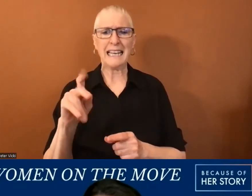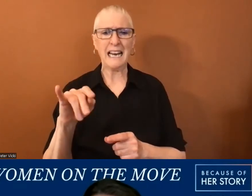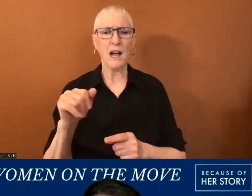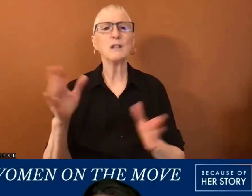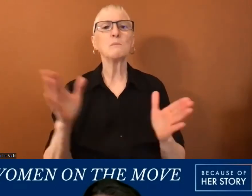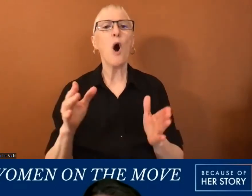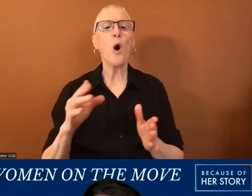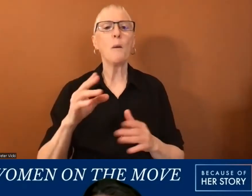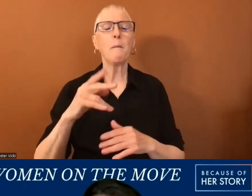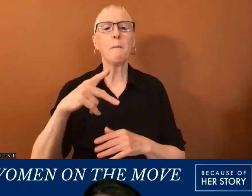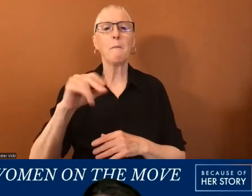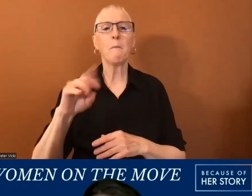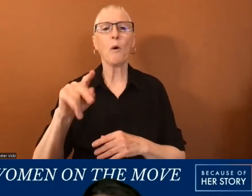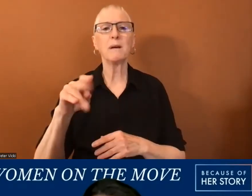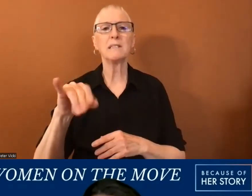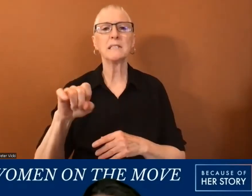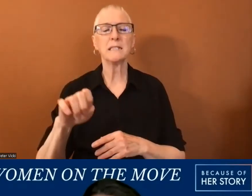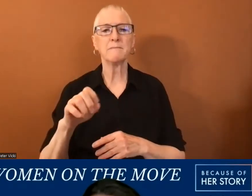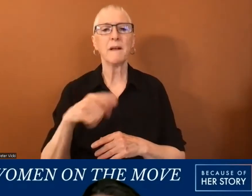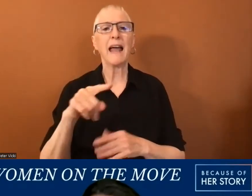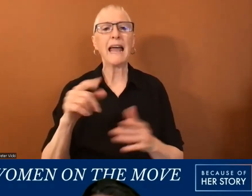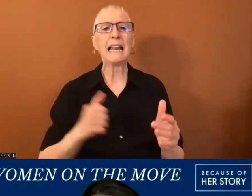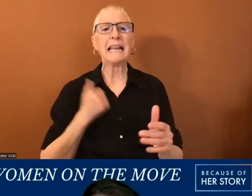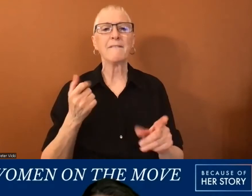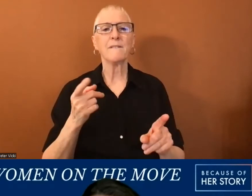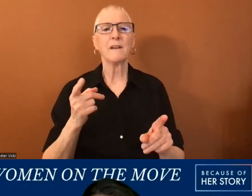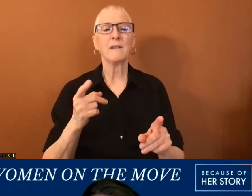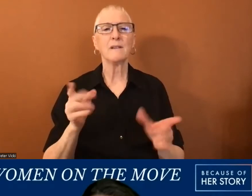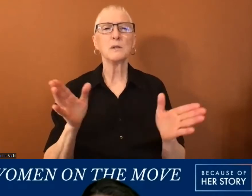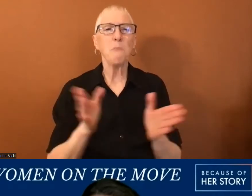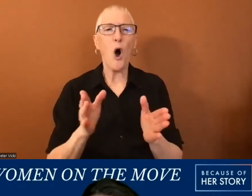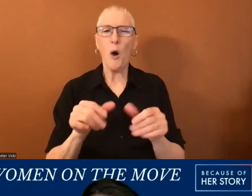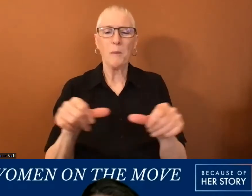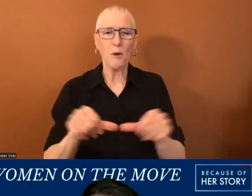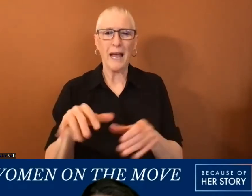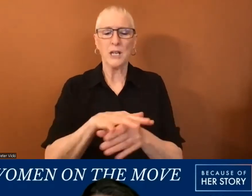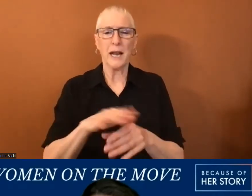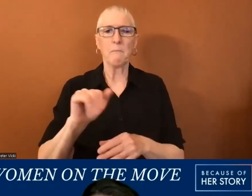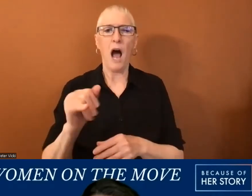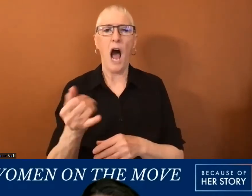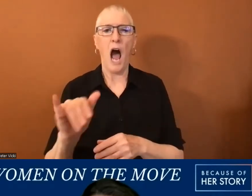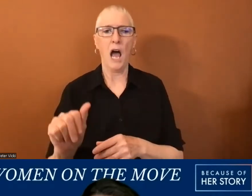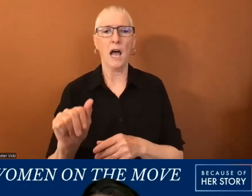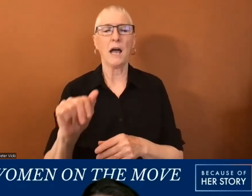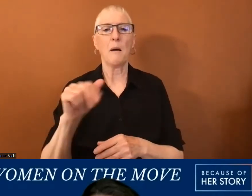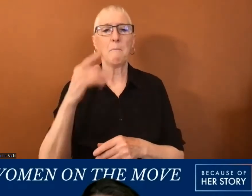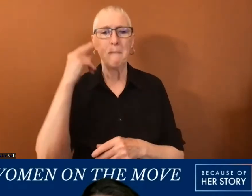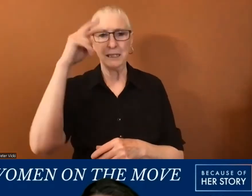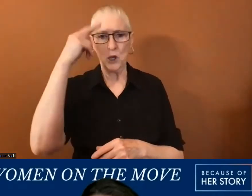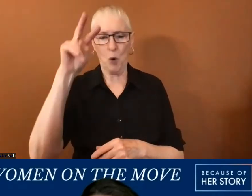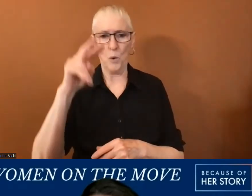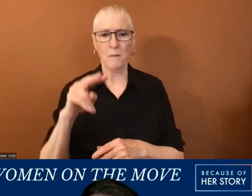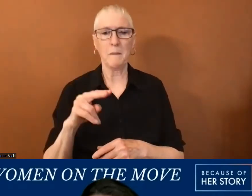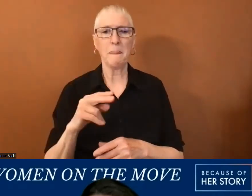that live in um, a very small location in Baja, Mexico and um there's, I think there's less than